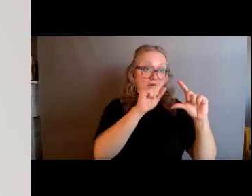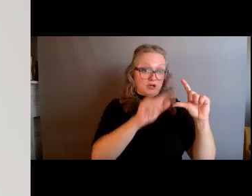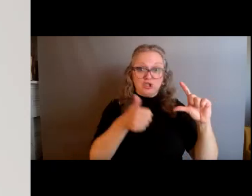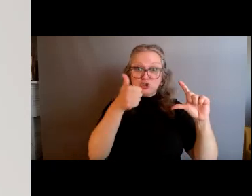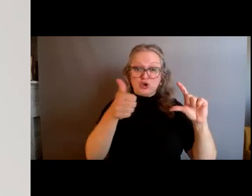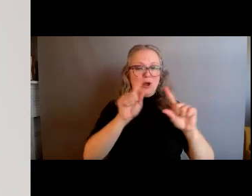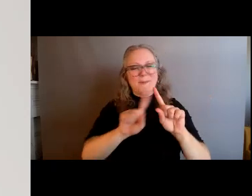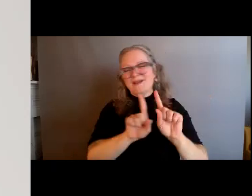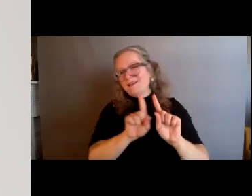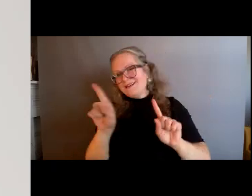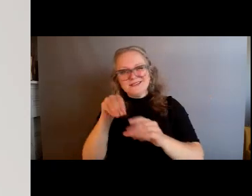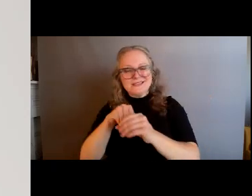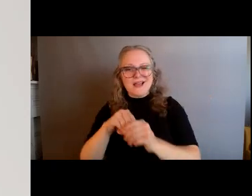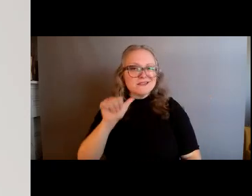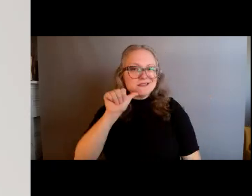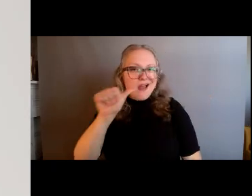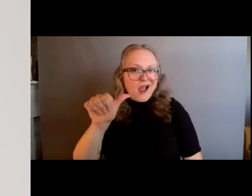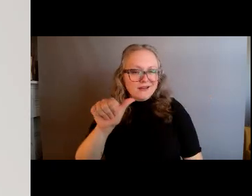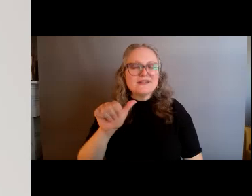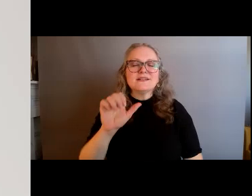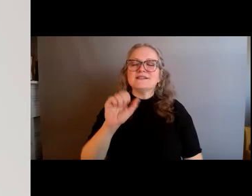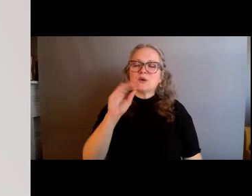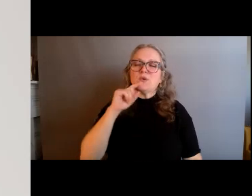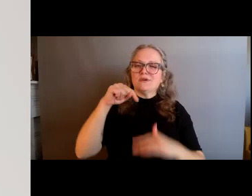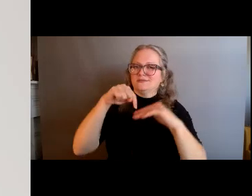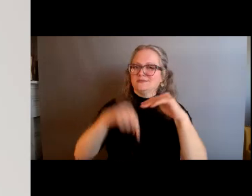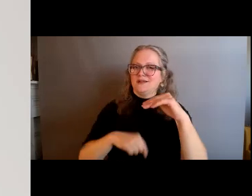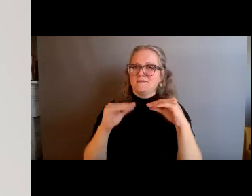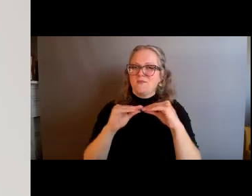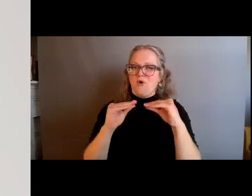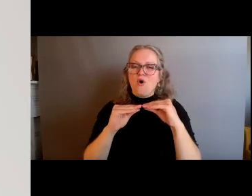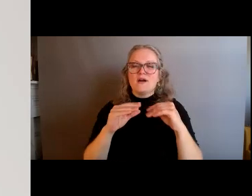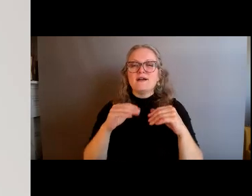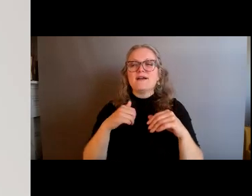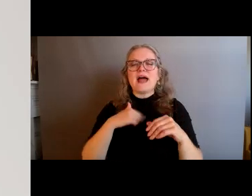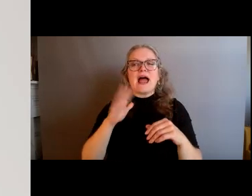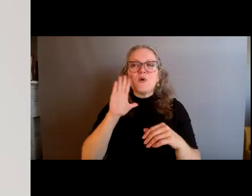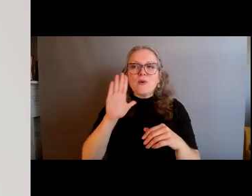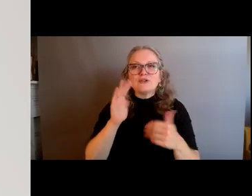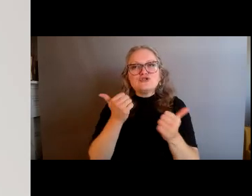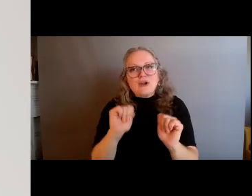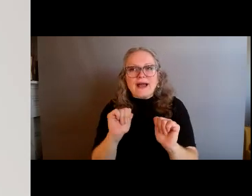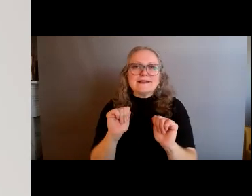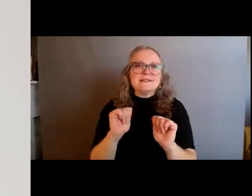And we'll go on a little little further here and I'll start to put it to how we're going to